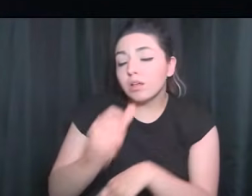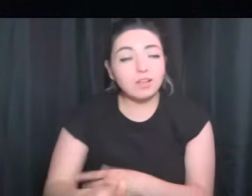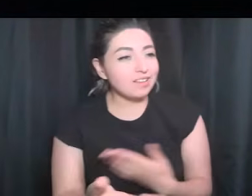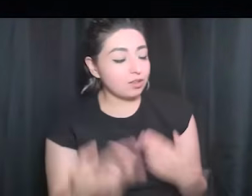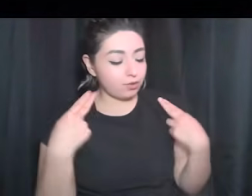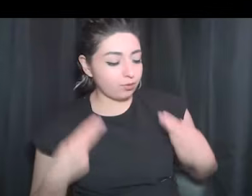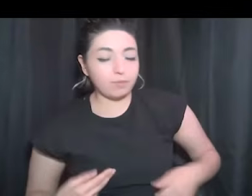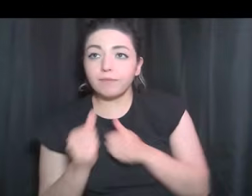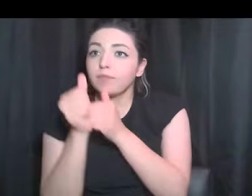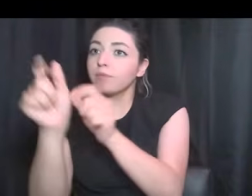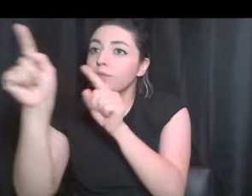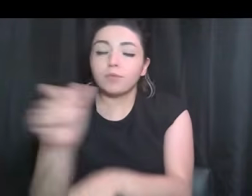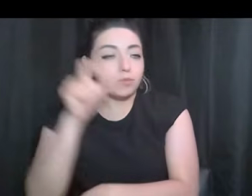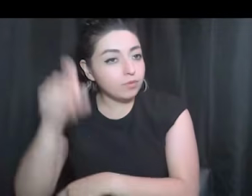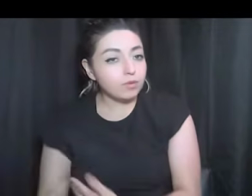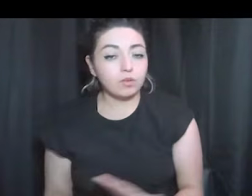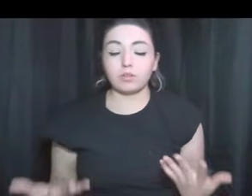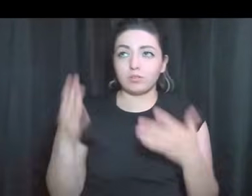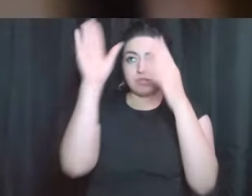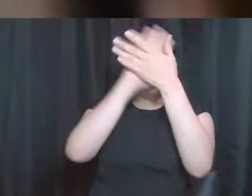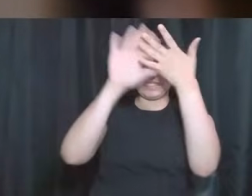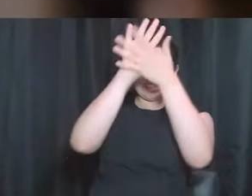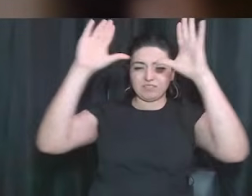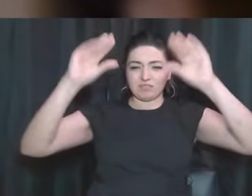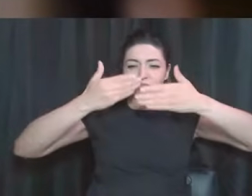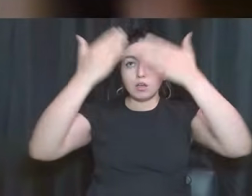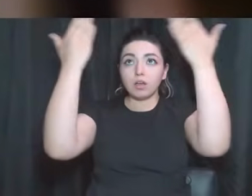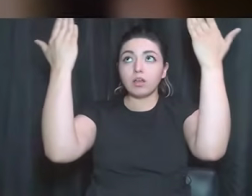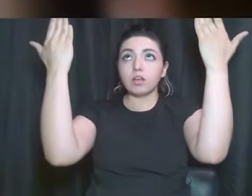His programming is too- MARKUS: You don't have to do what they say. It's gone.